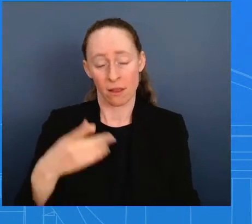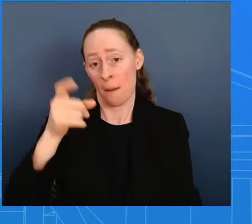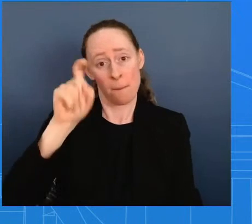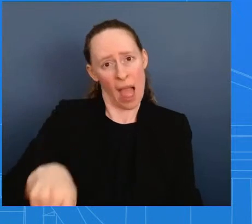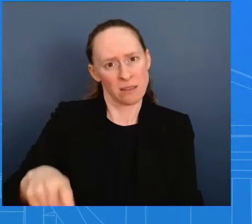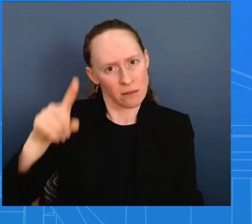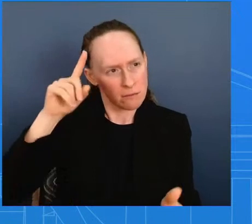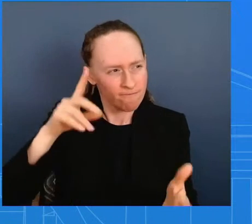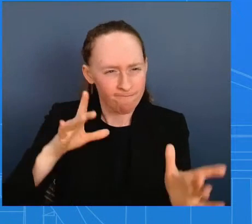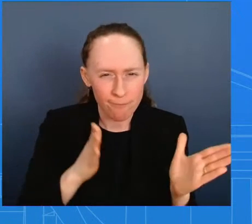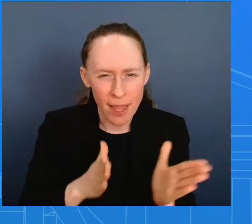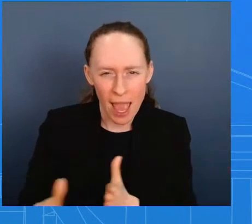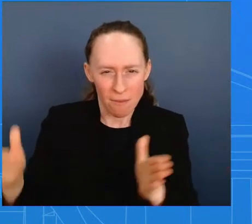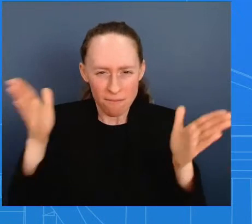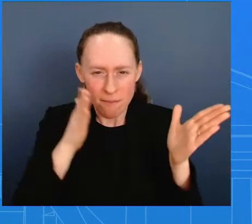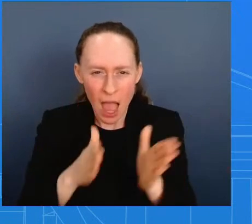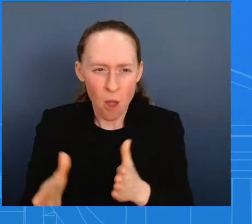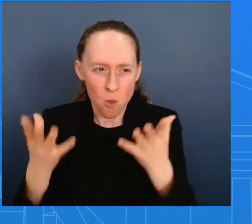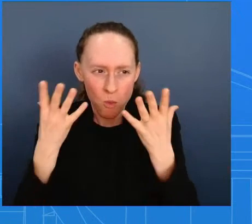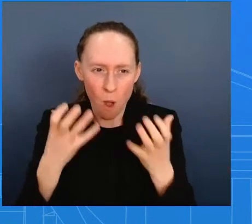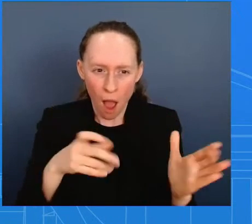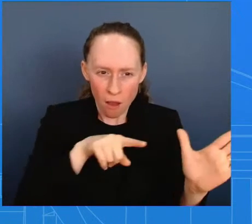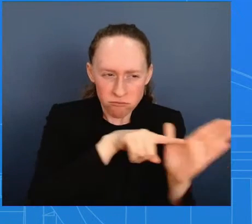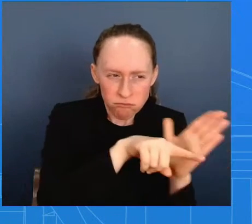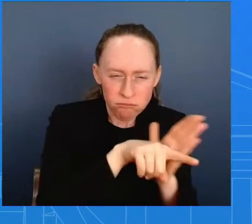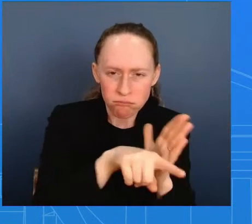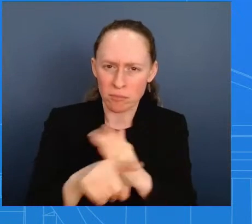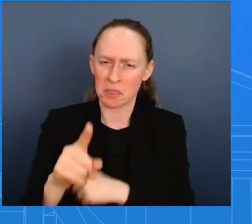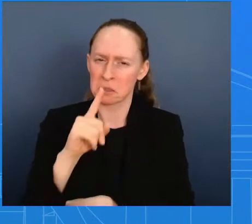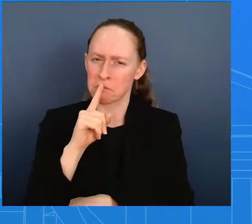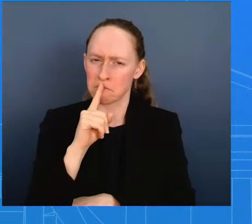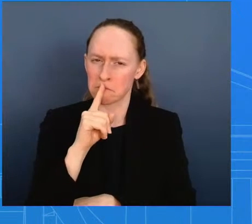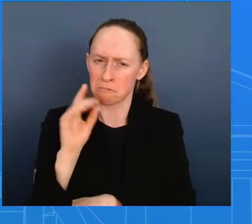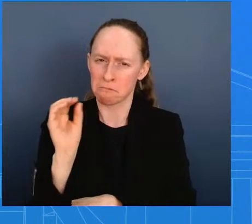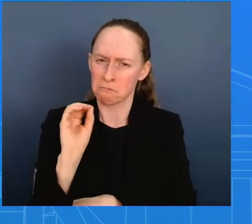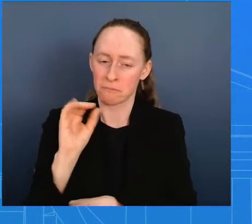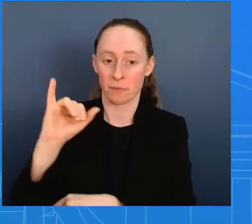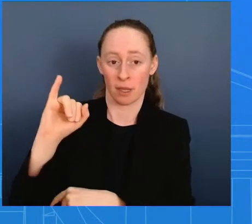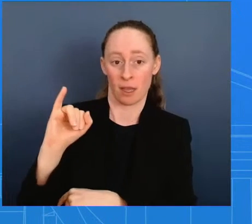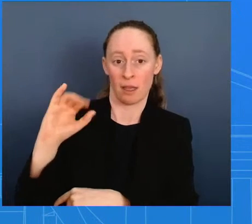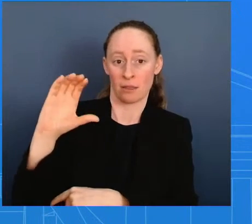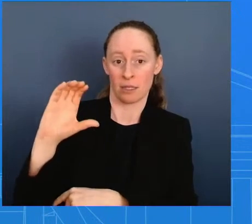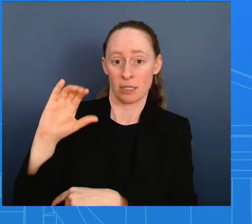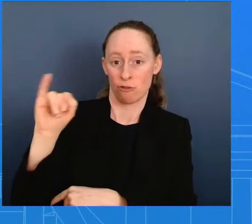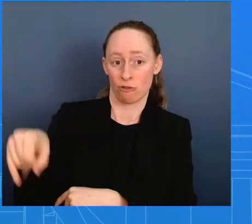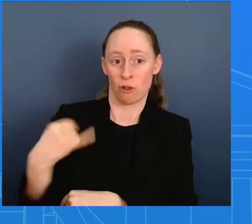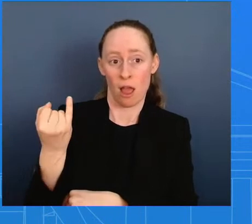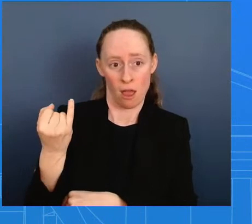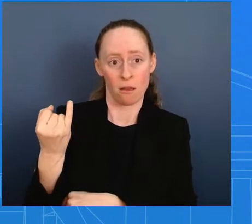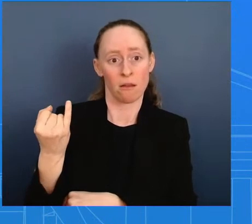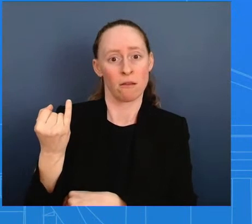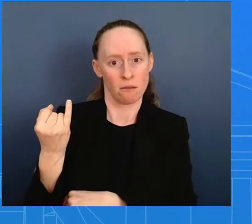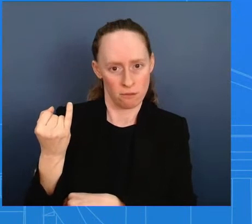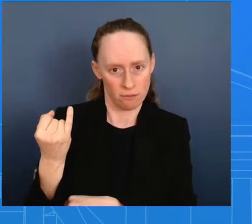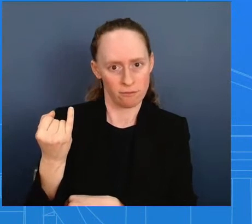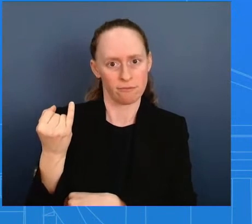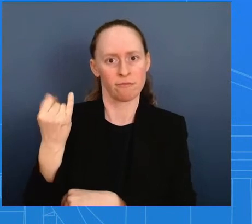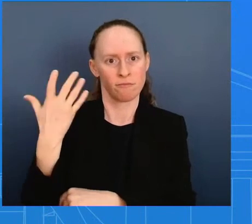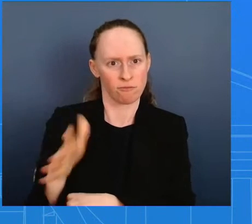of Justice case at The Hague, the United States actually made a presentation backed up by legal analysis, which I would invite you to read because it lays out all of -- The Press: Okay. Because I looked up --